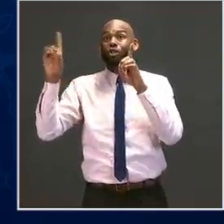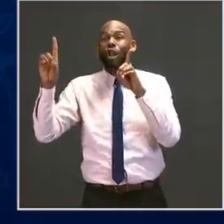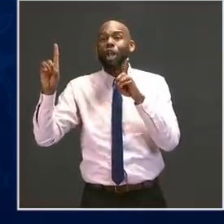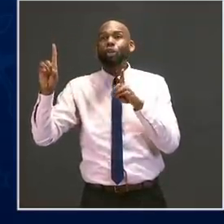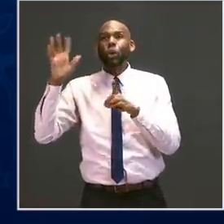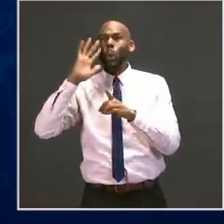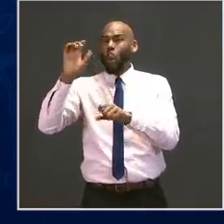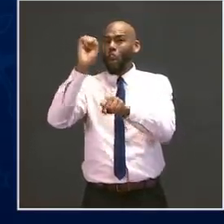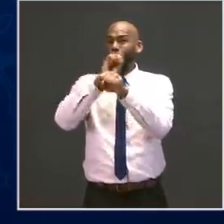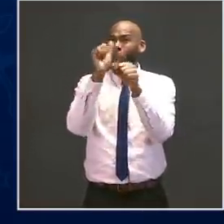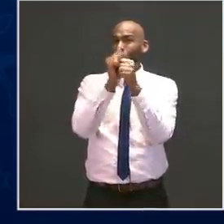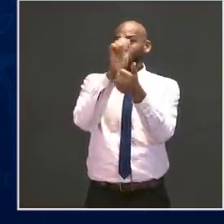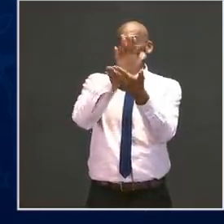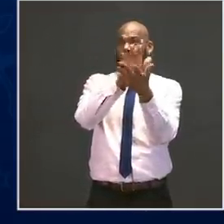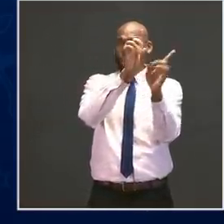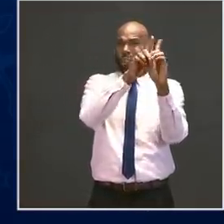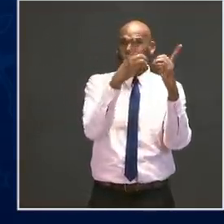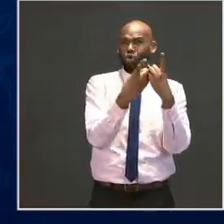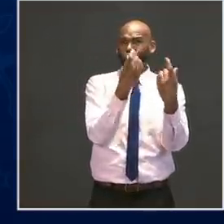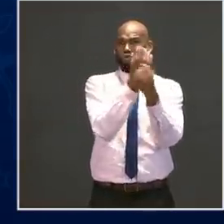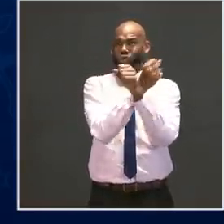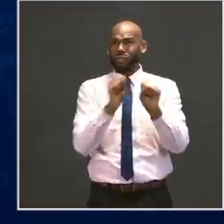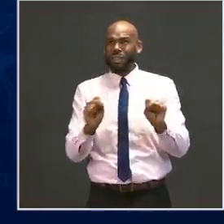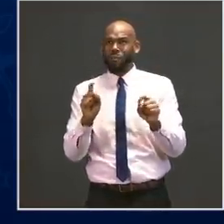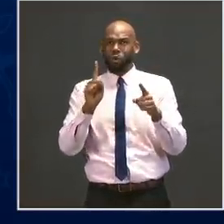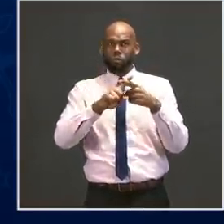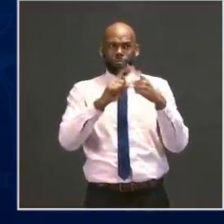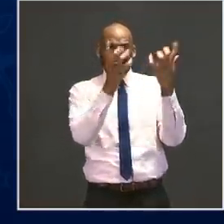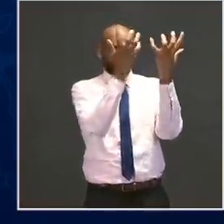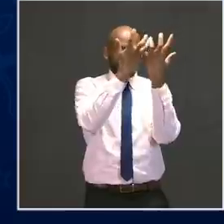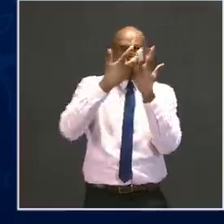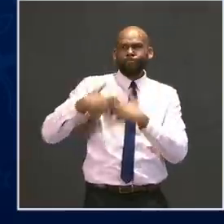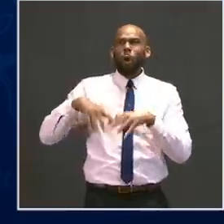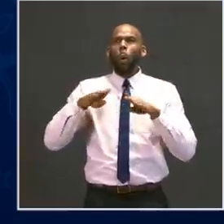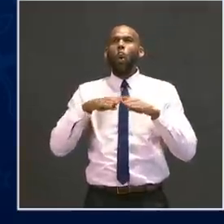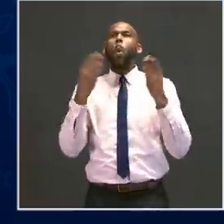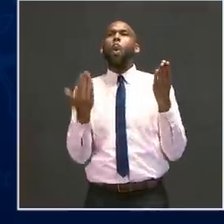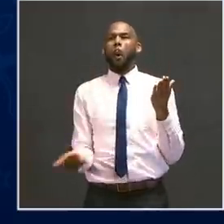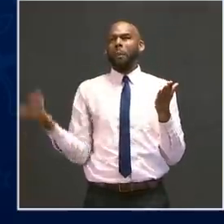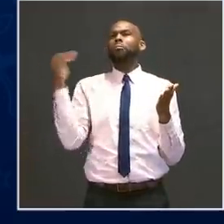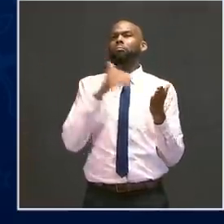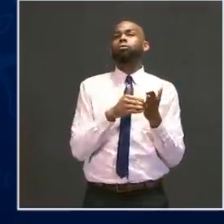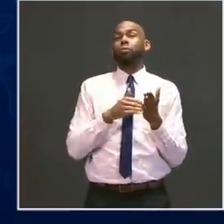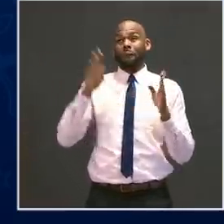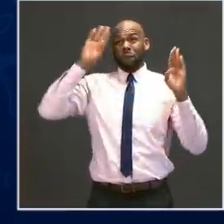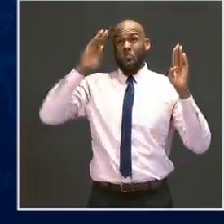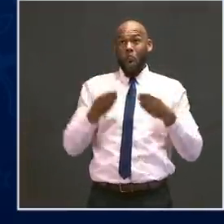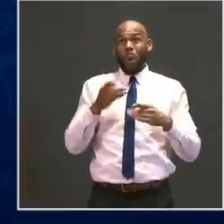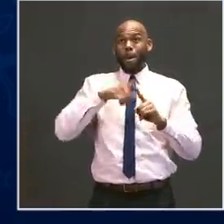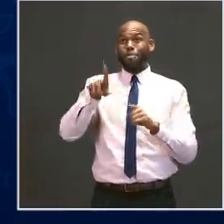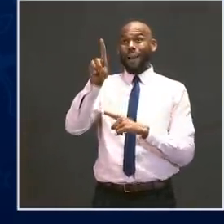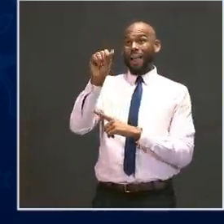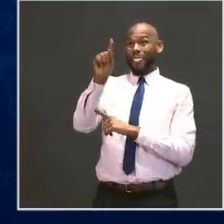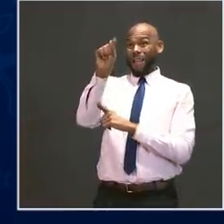districts around the country to safely reopen. And that's where our focus will be. But the data and the lack of data, or effective data,